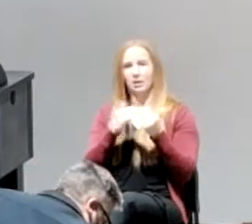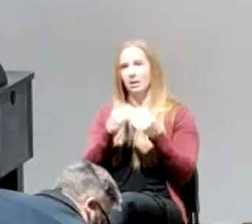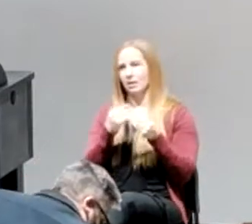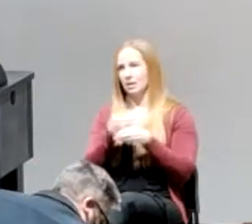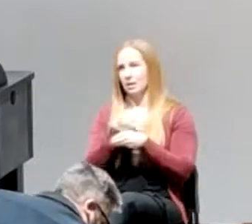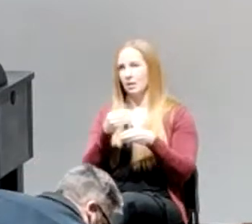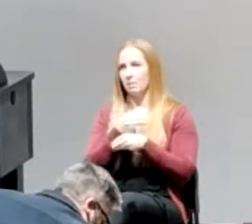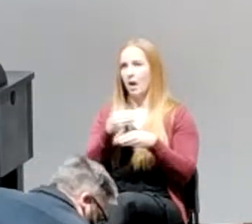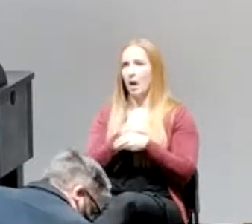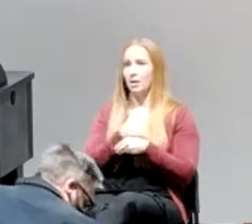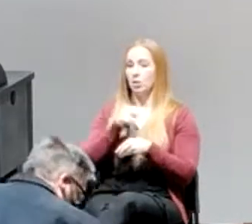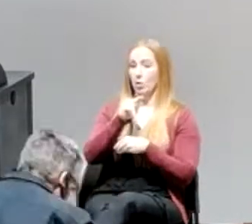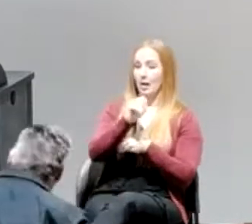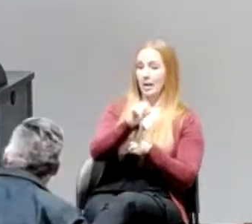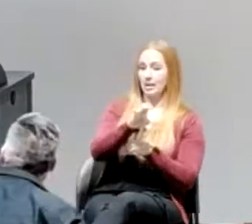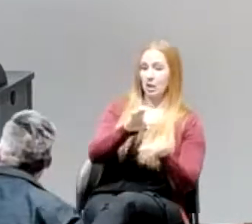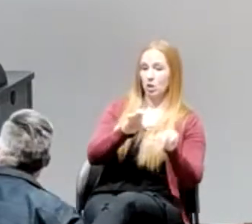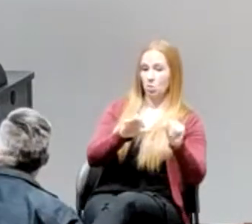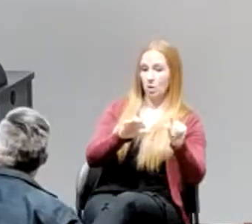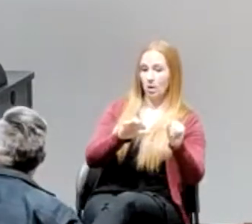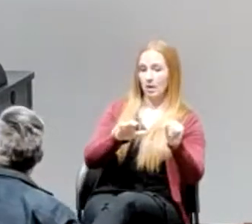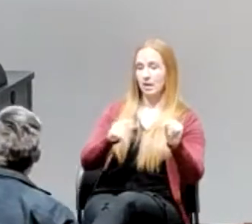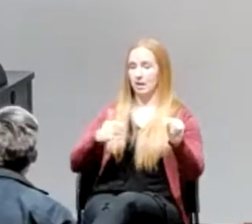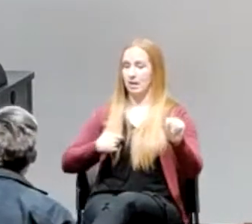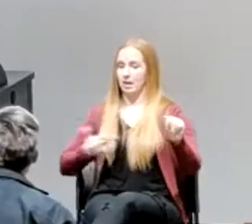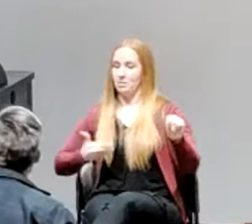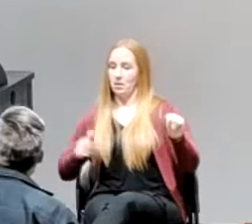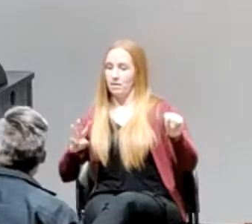graphs that show you the numbers and the trends. Here is what I decided to do.